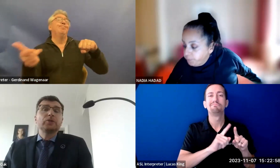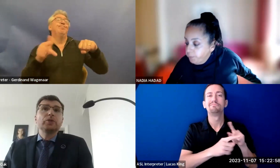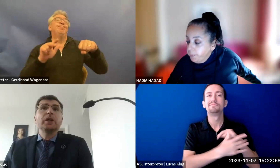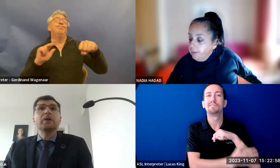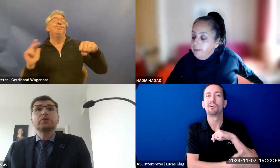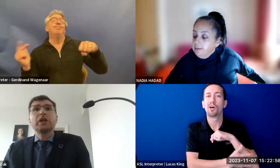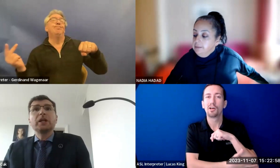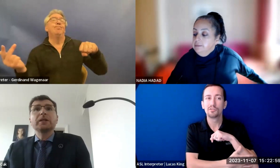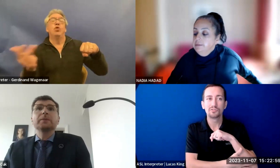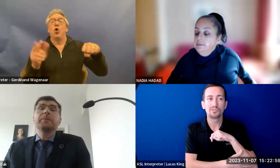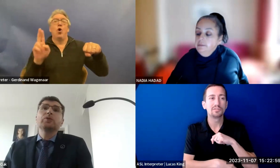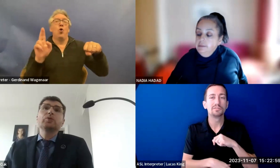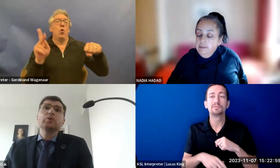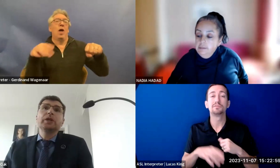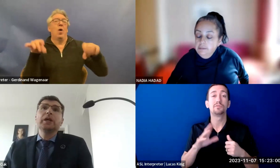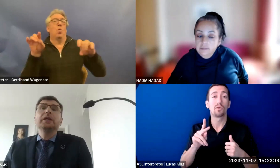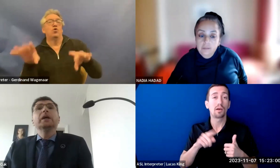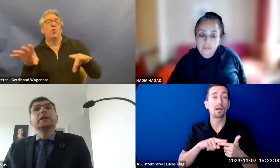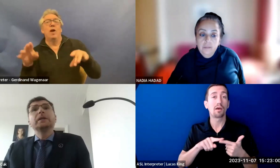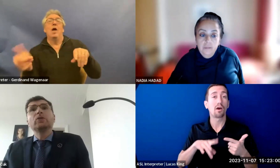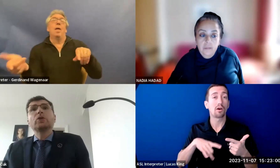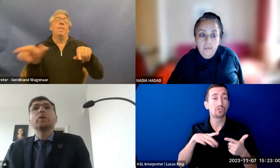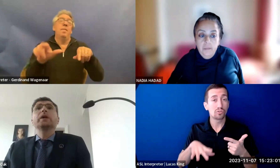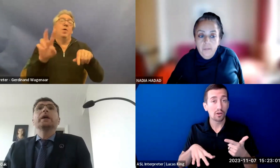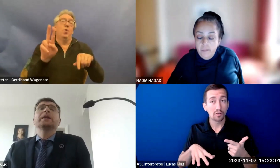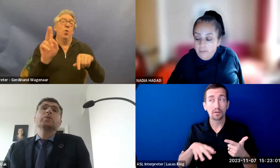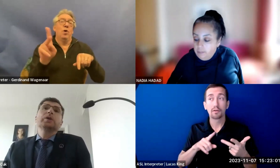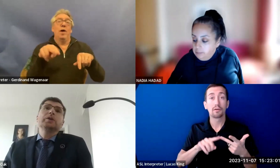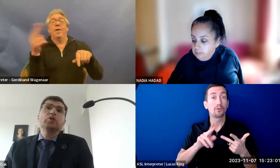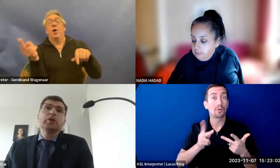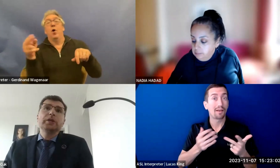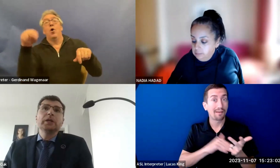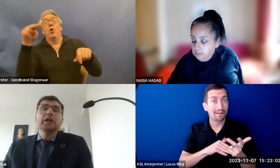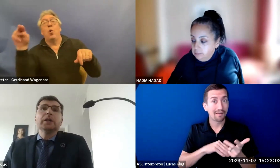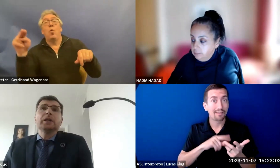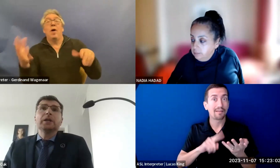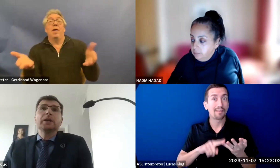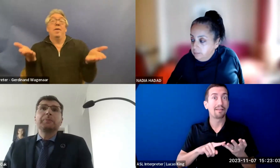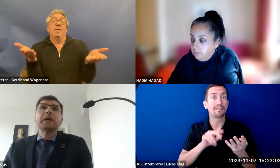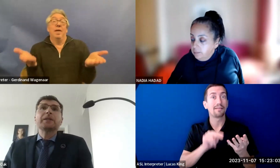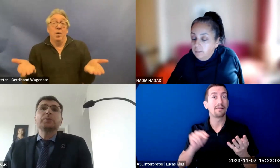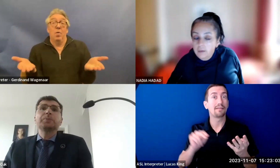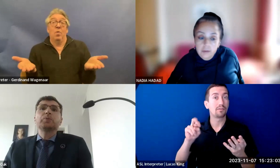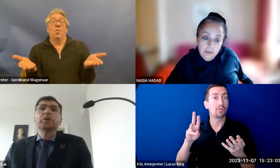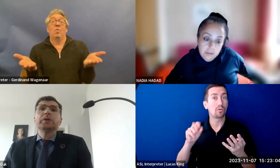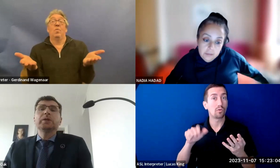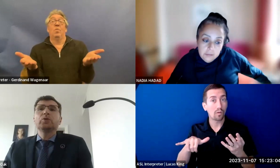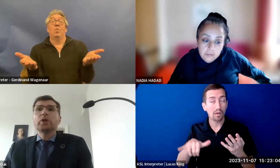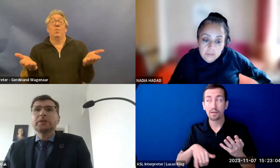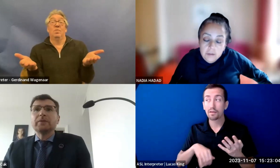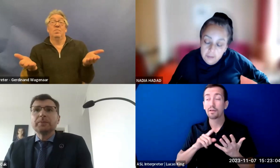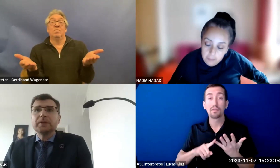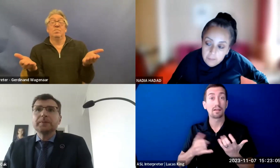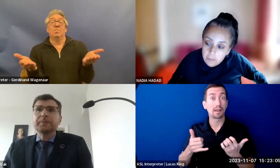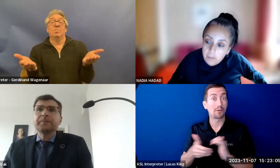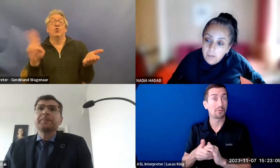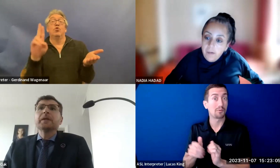First UK, Australia, back to UK, Norway, and now we are in joined partnership with the US government.